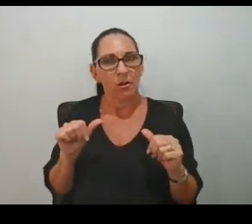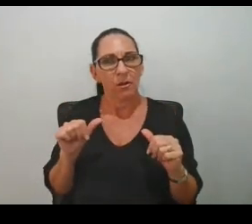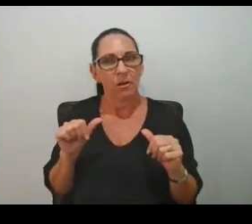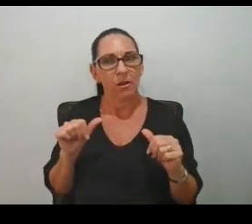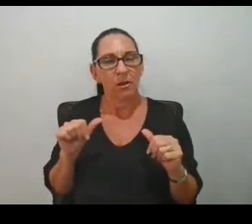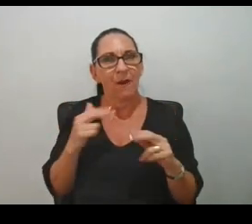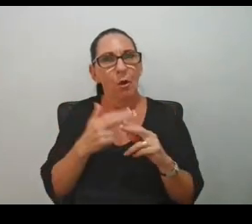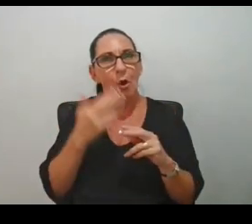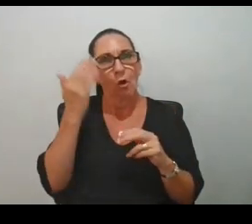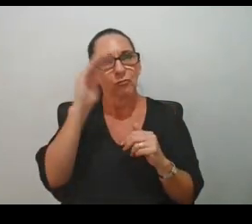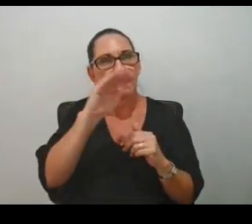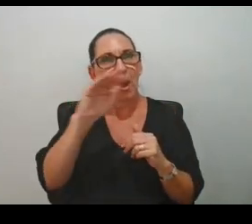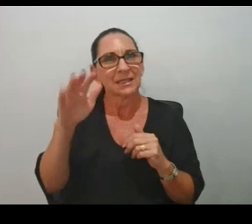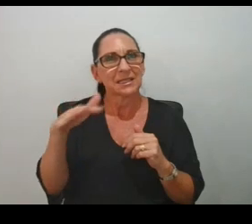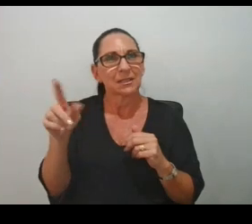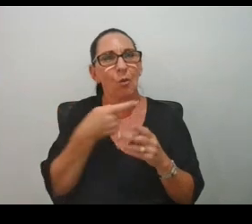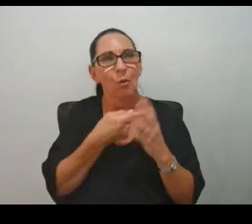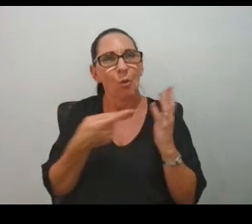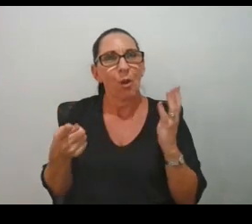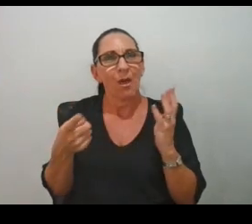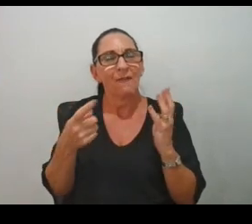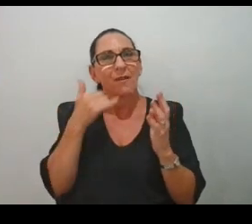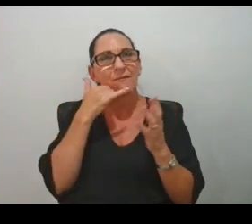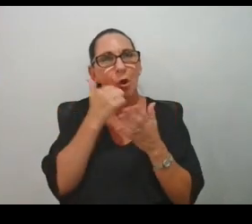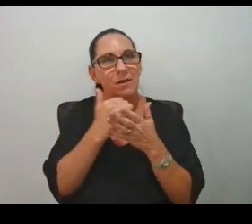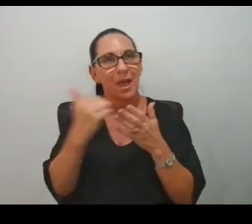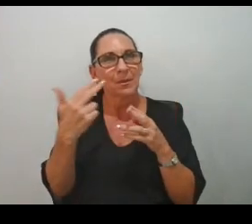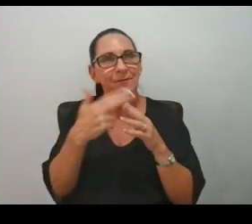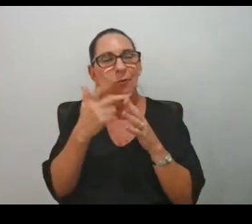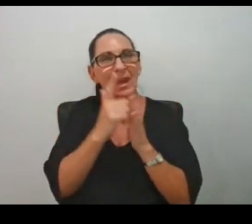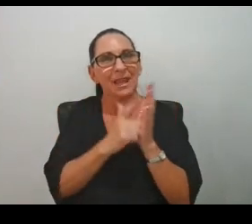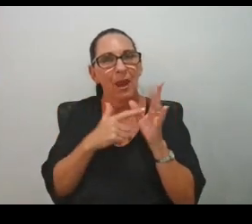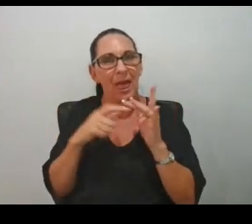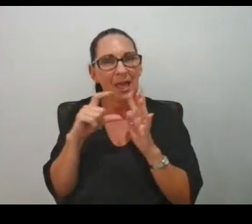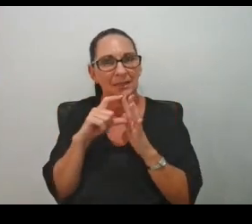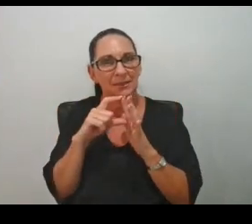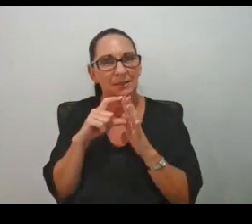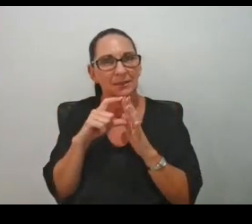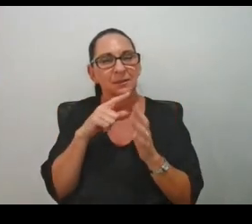everyone of the key phone numbers for legal aid so the first one there that's our call centre 1300 65